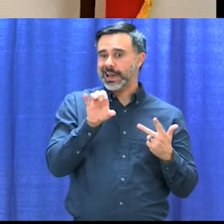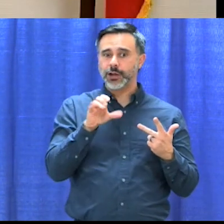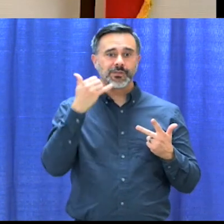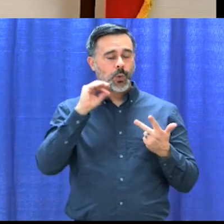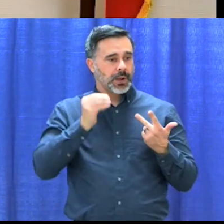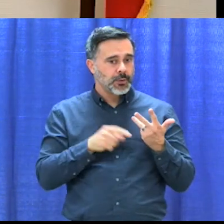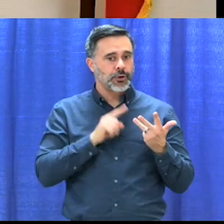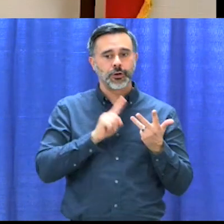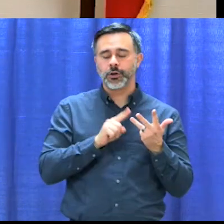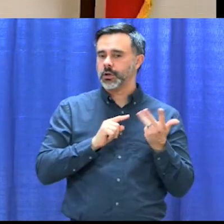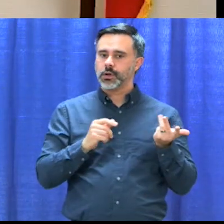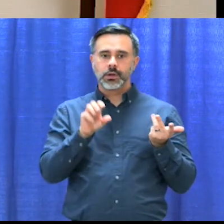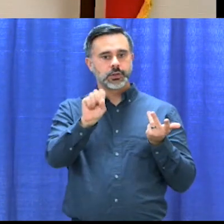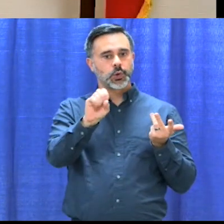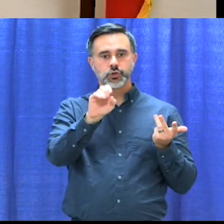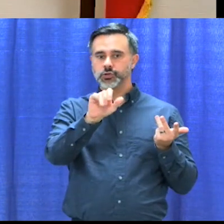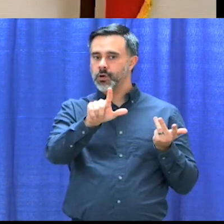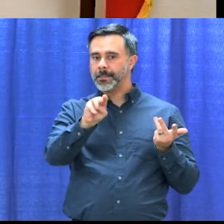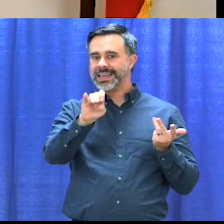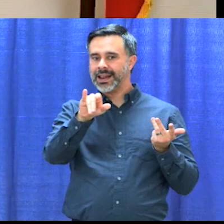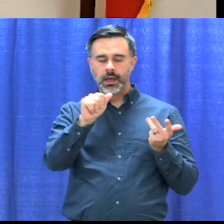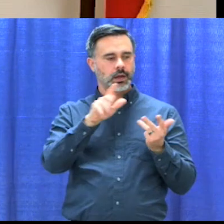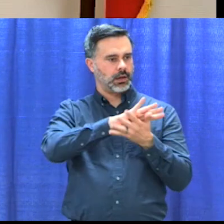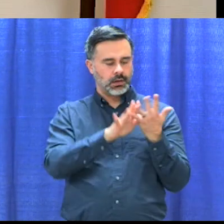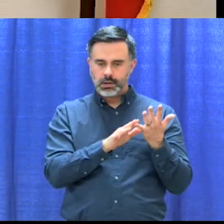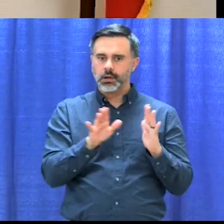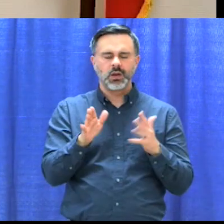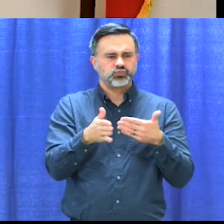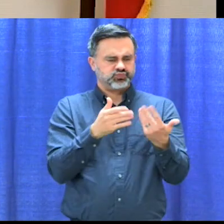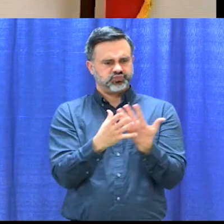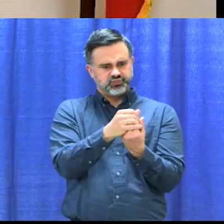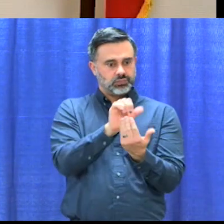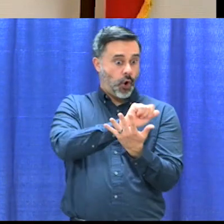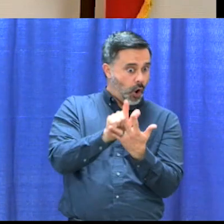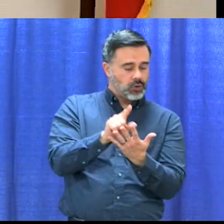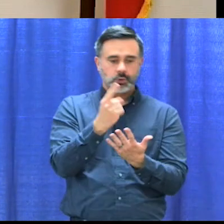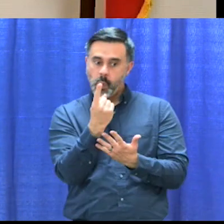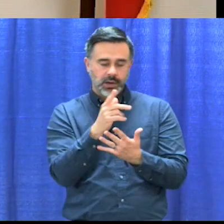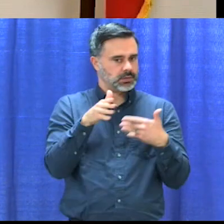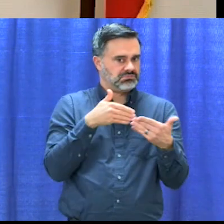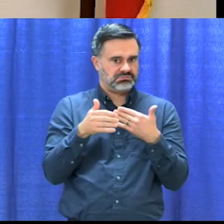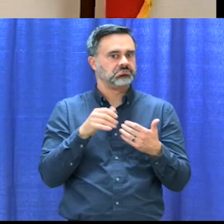I'll just ask in order and you could say yes, no or I don't know. Susan from AT&T.